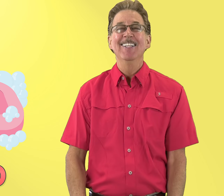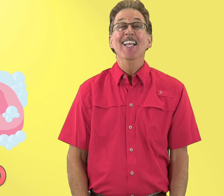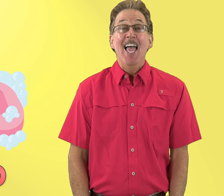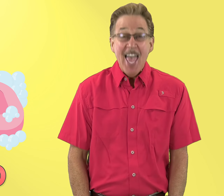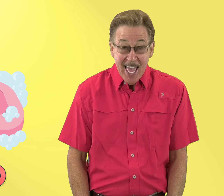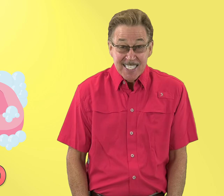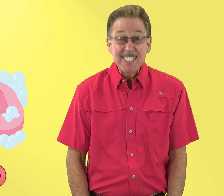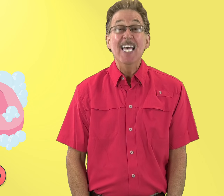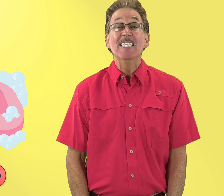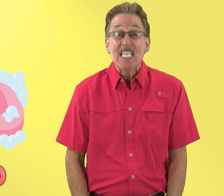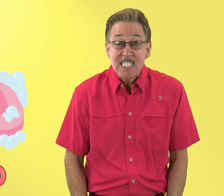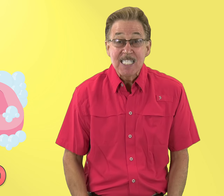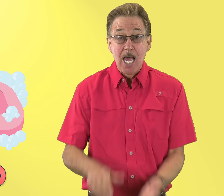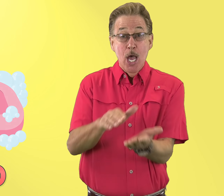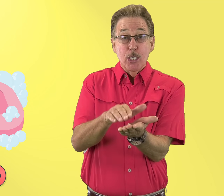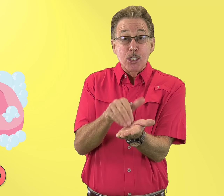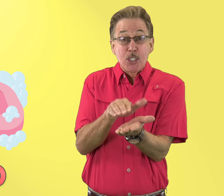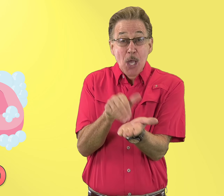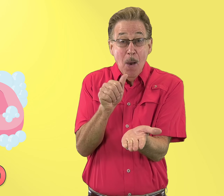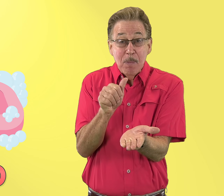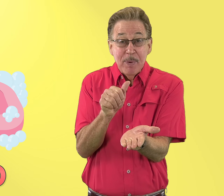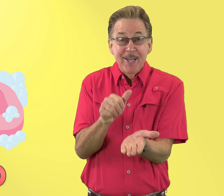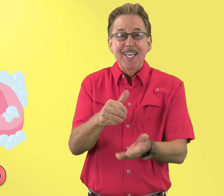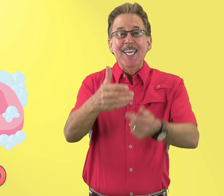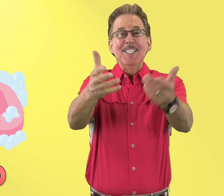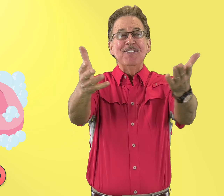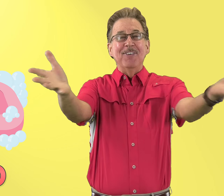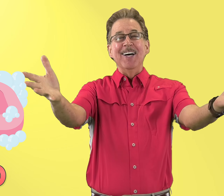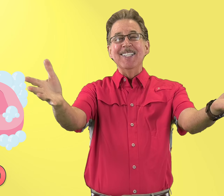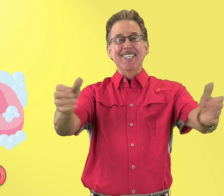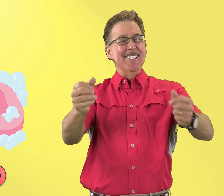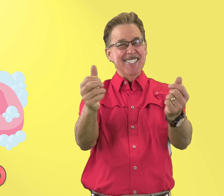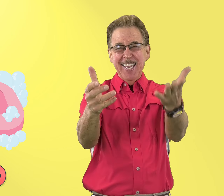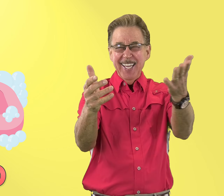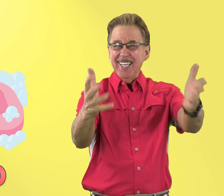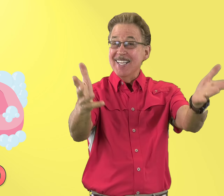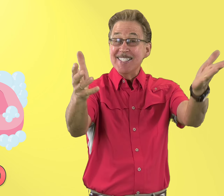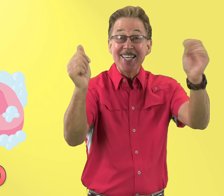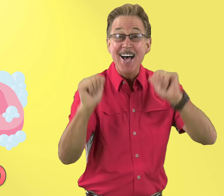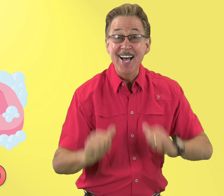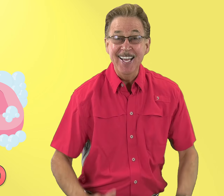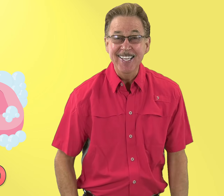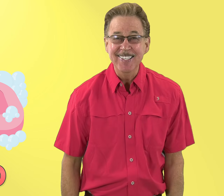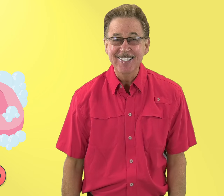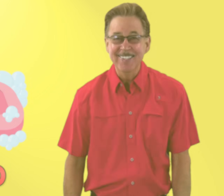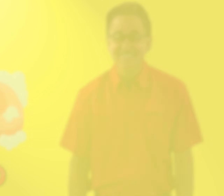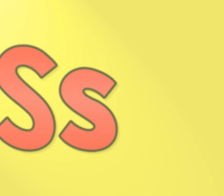S s says /s/ soap It's fun to sing and sign